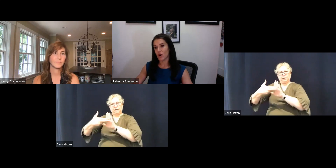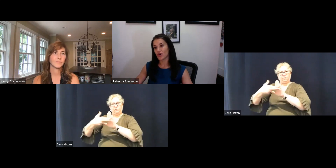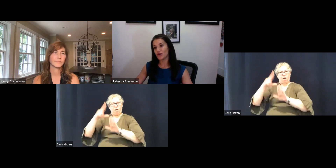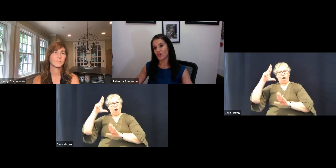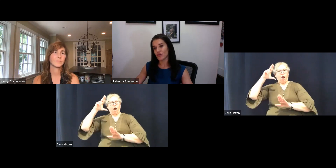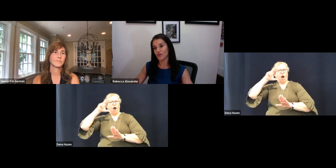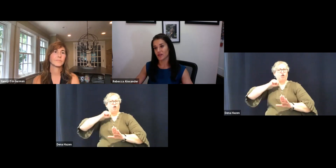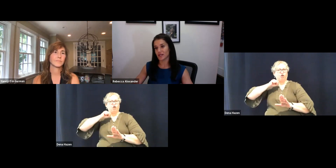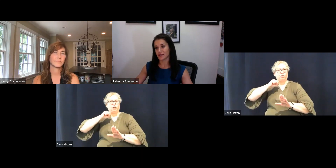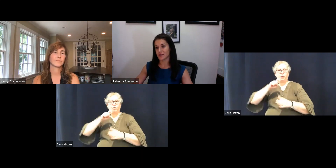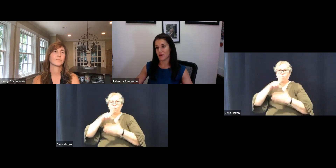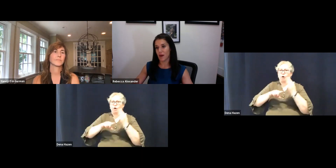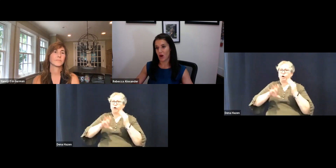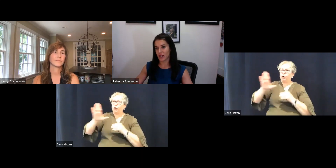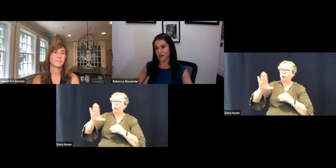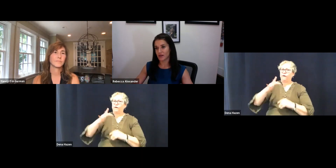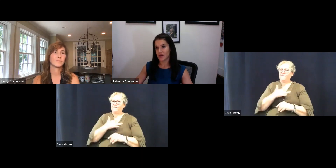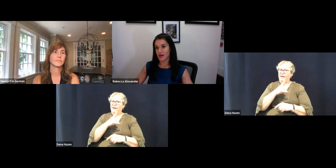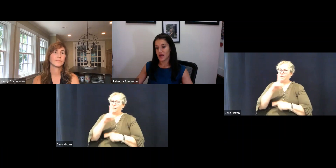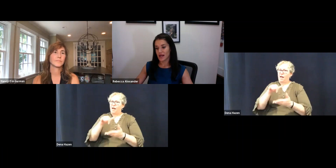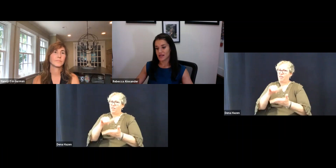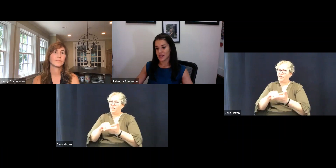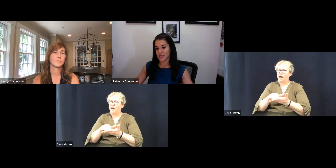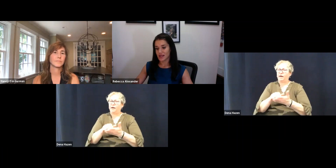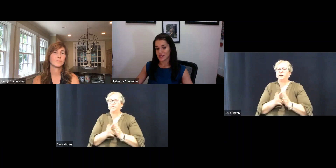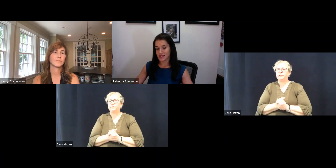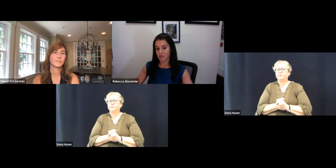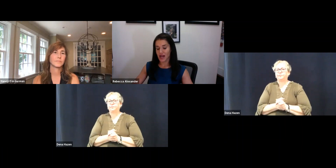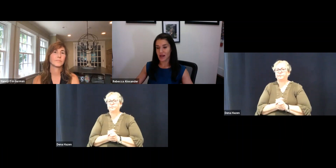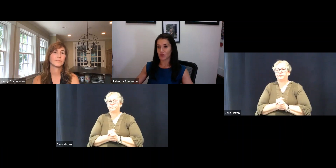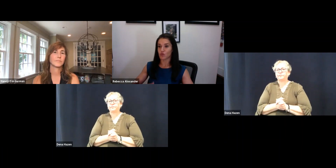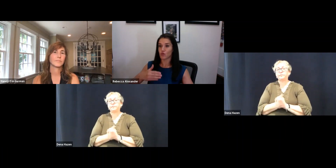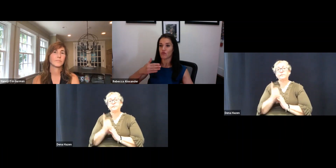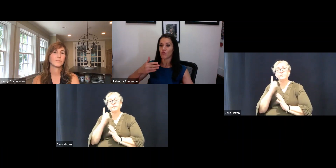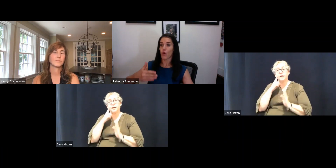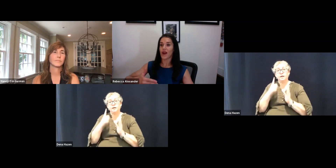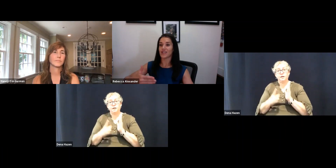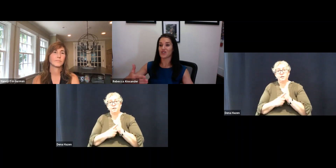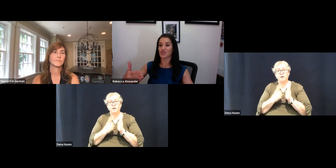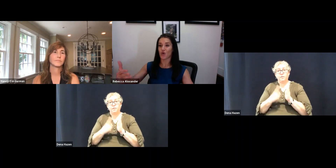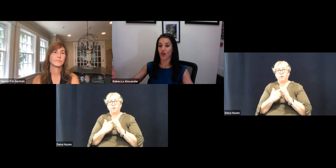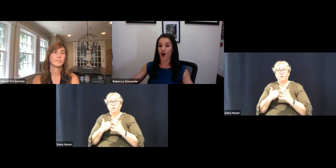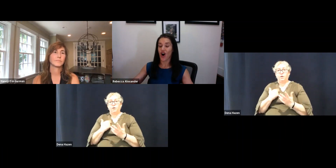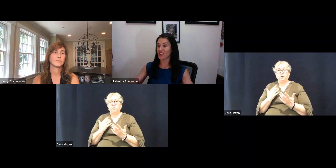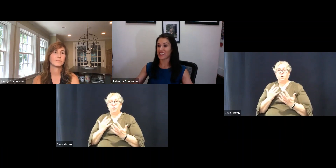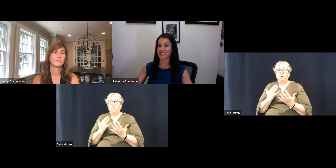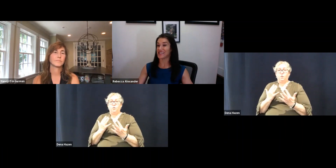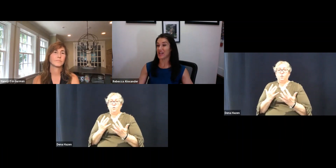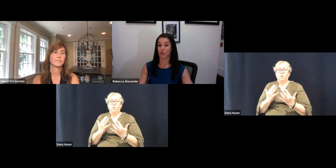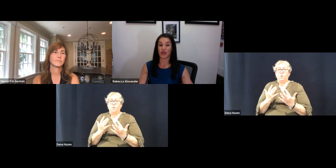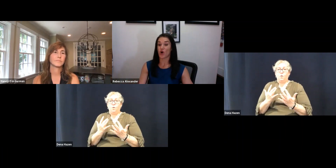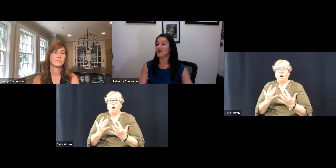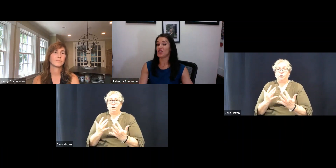What are your feelings about it? And I think that sometimes we've waited so long that it's like, we don't even